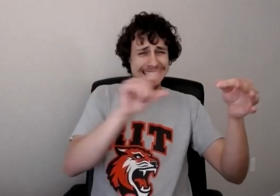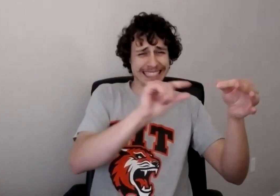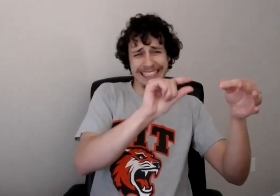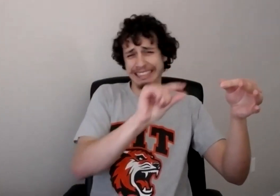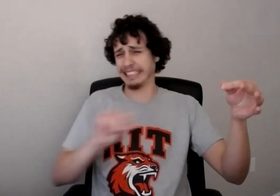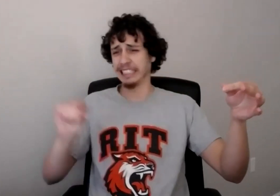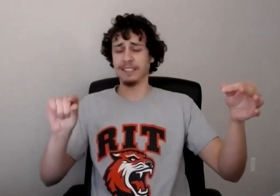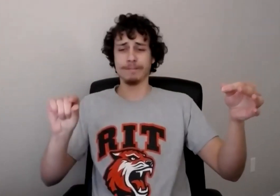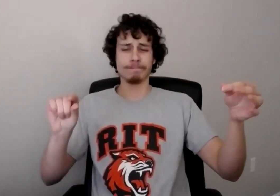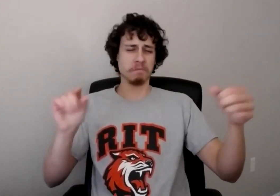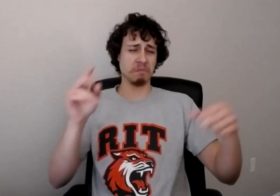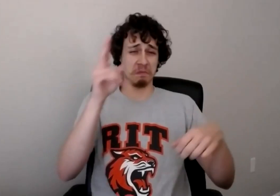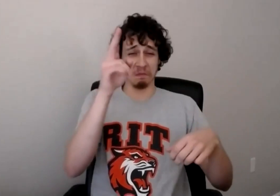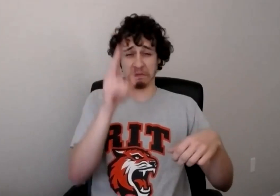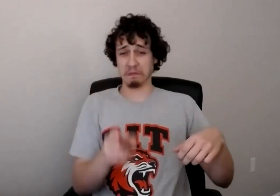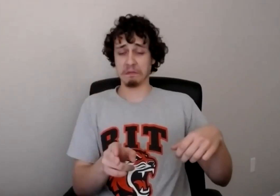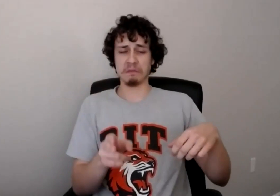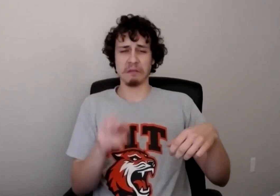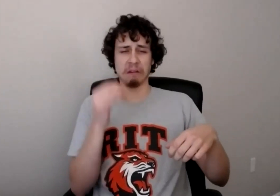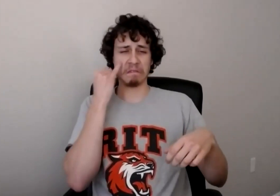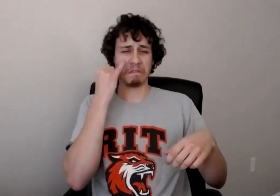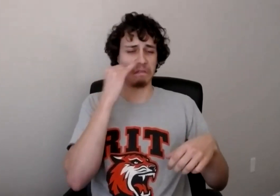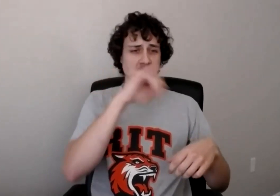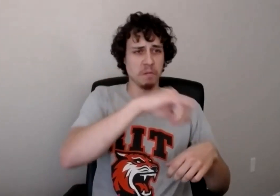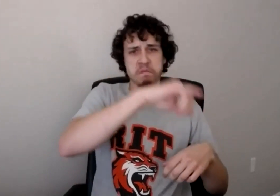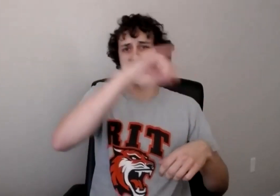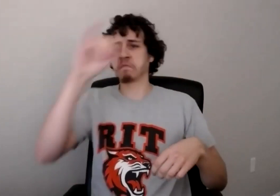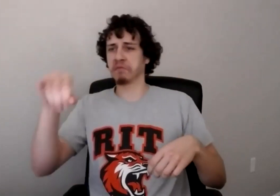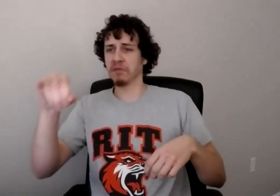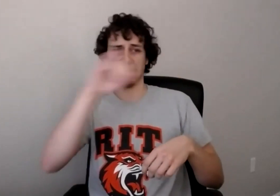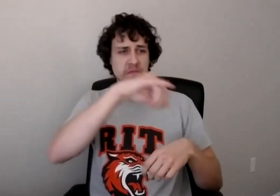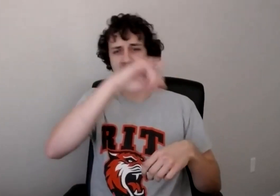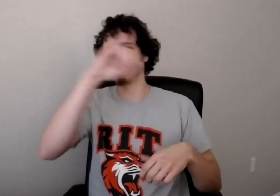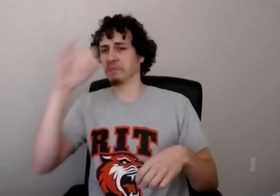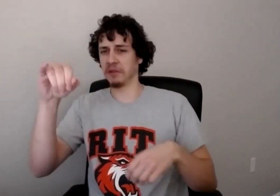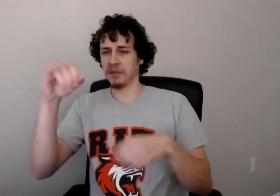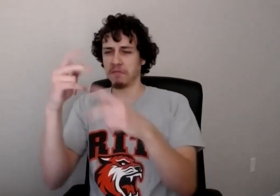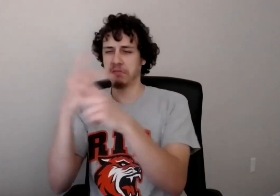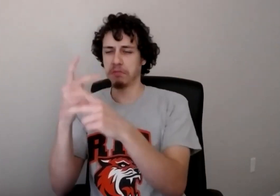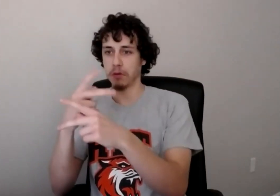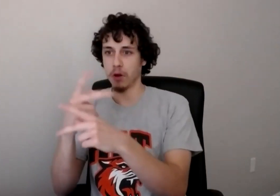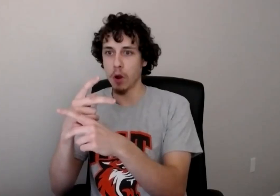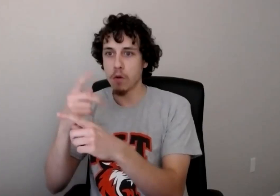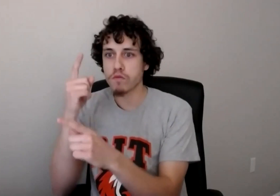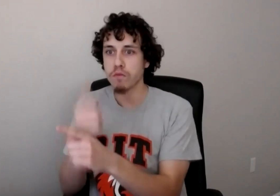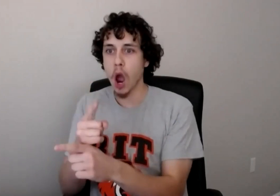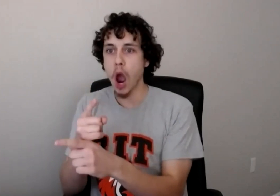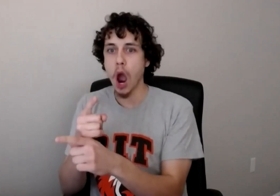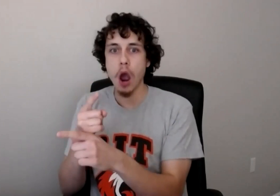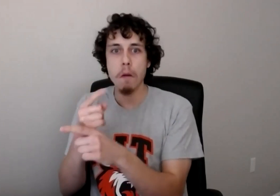Vladimir: G. H. I. J. K.